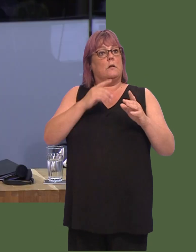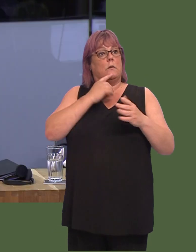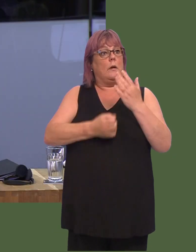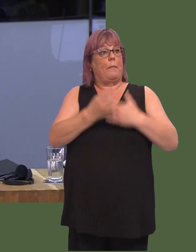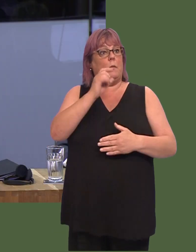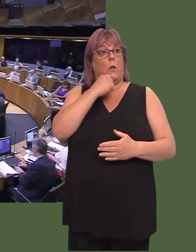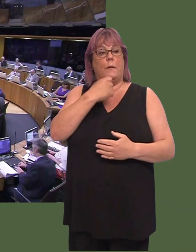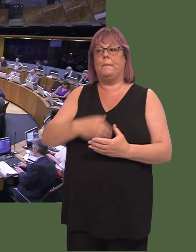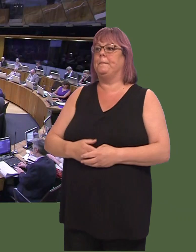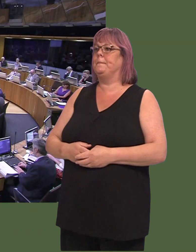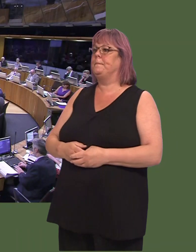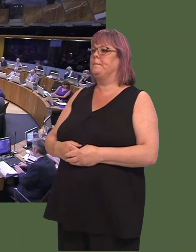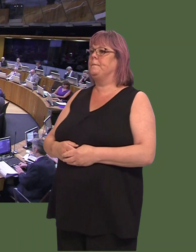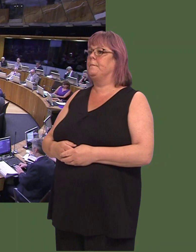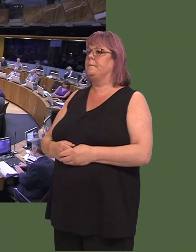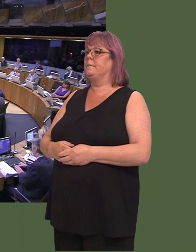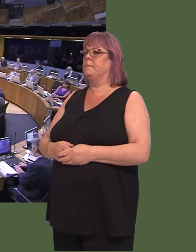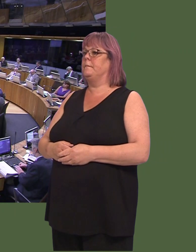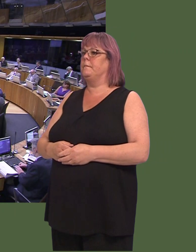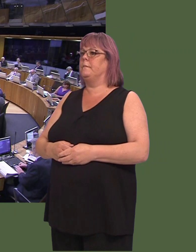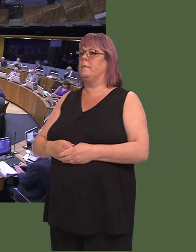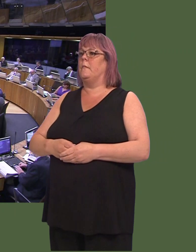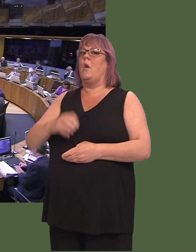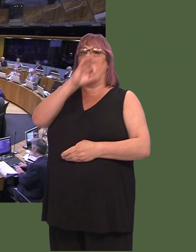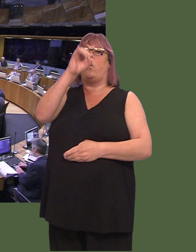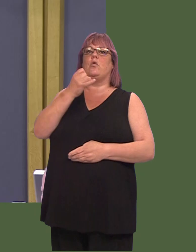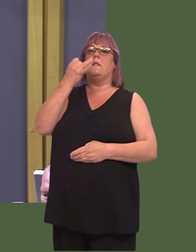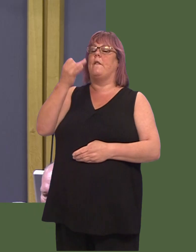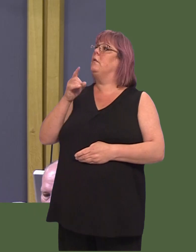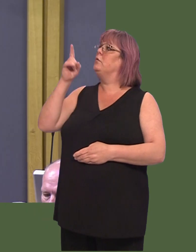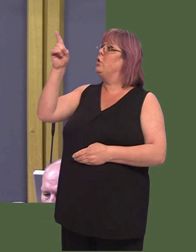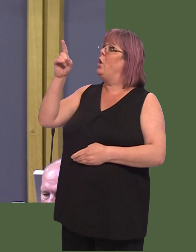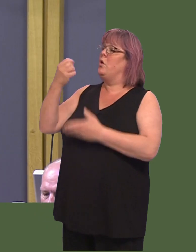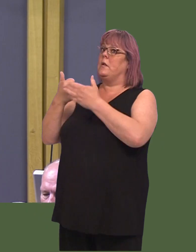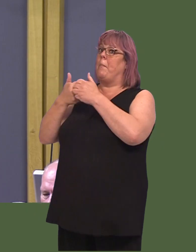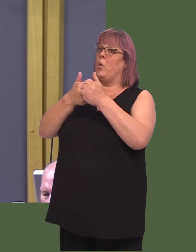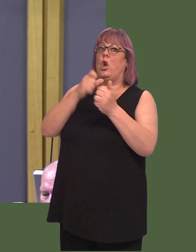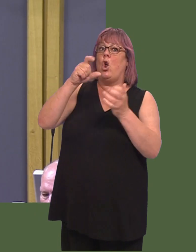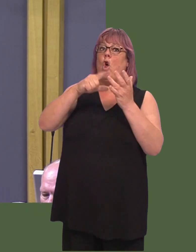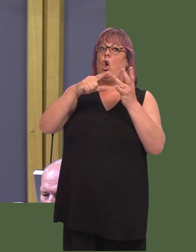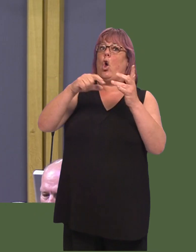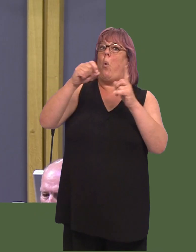Vikki Howells AM: 7. Sut y mae Llywodraeth Cymru'n cefnogi'r sector cydweithredol a chydfuddiannol i wella canlyniadau